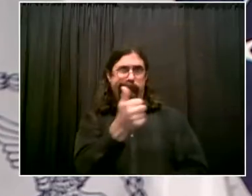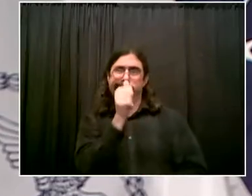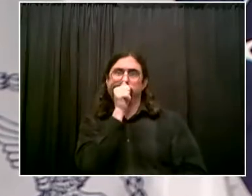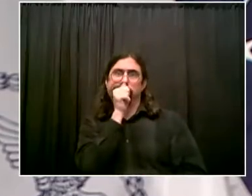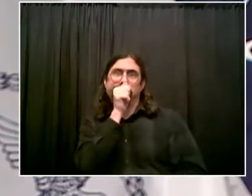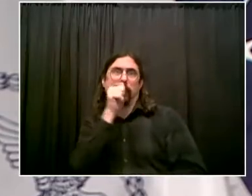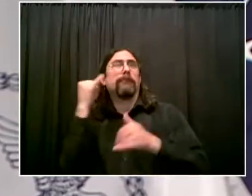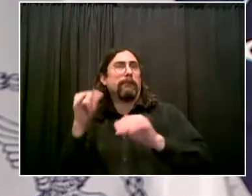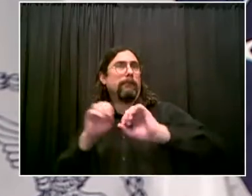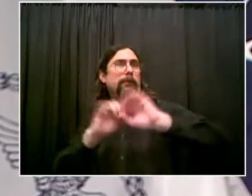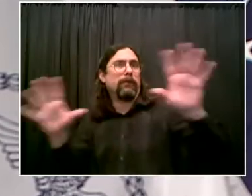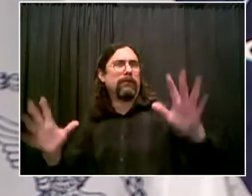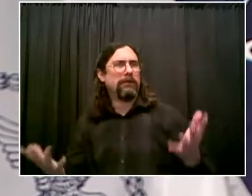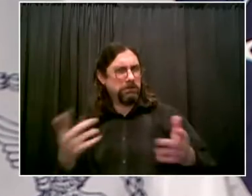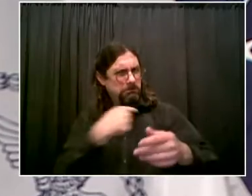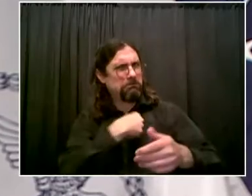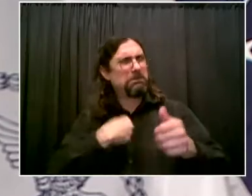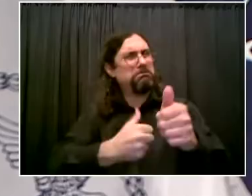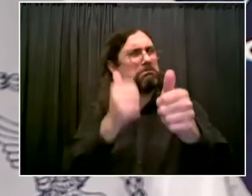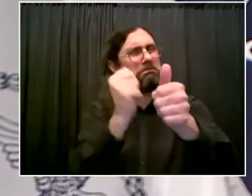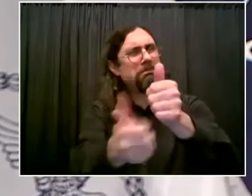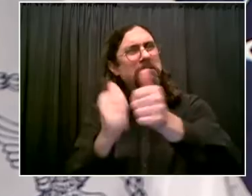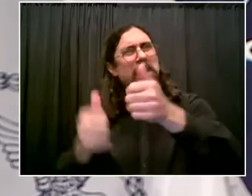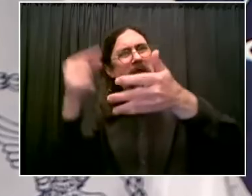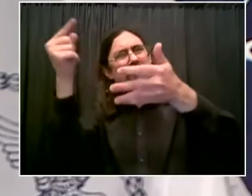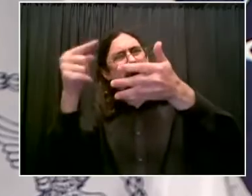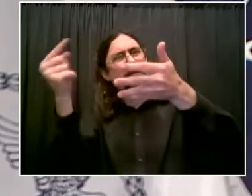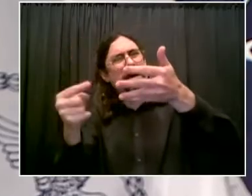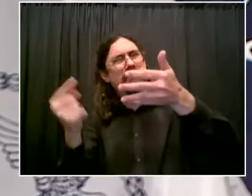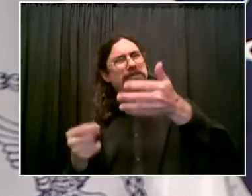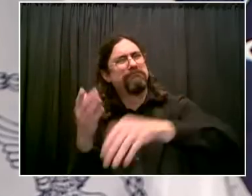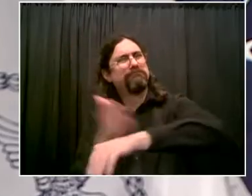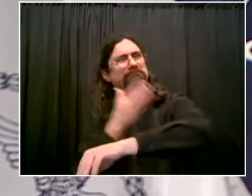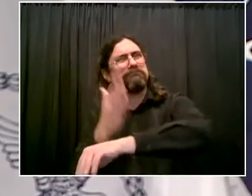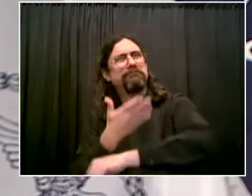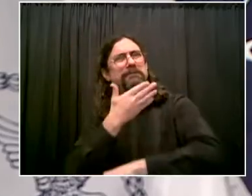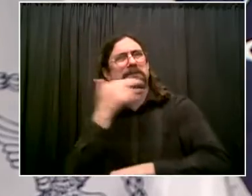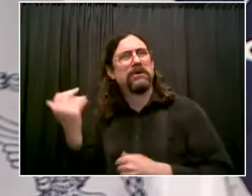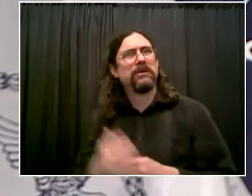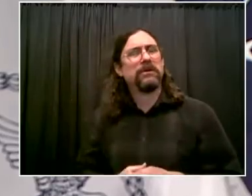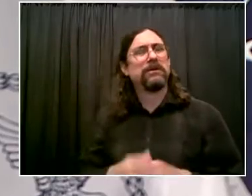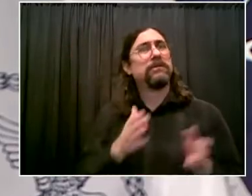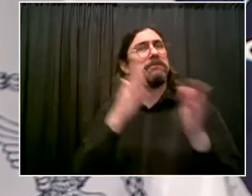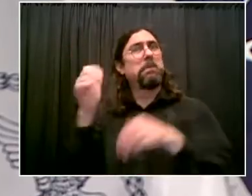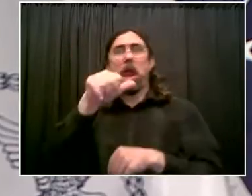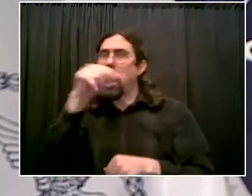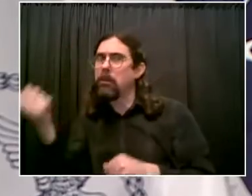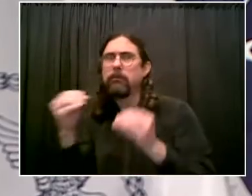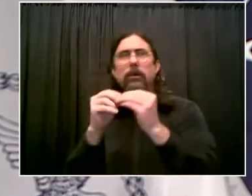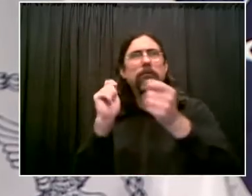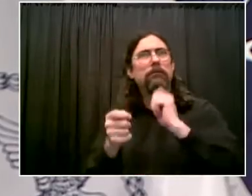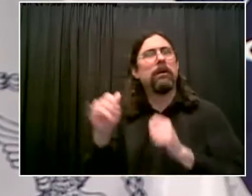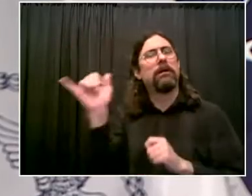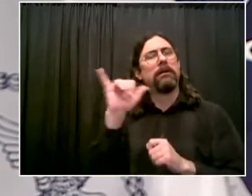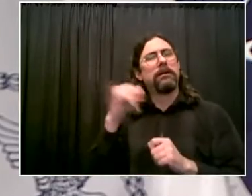HAVE PASSED A SERIES OF REFORMS TO ENSURE A POLICE FORCE